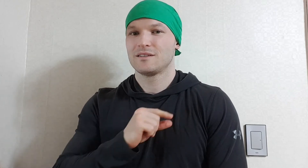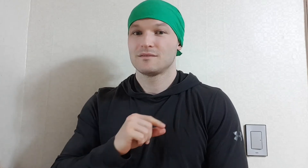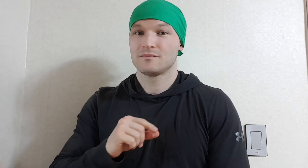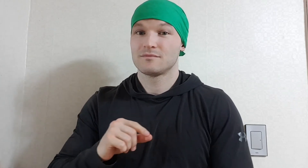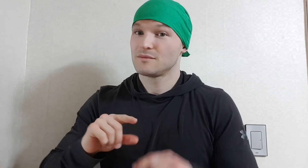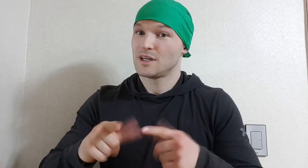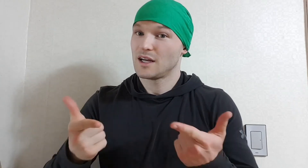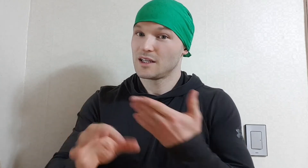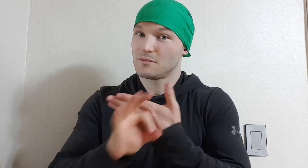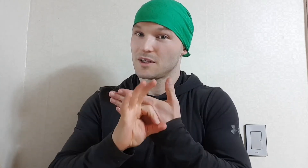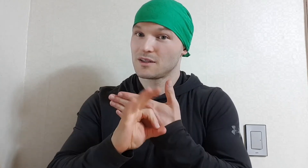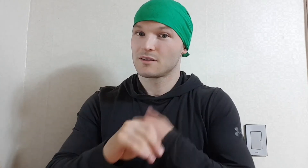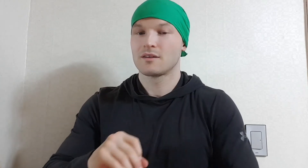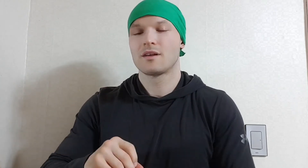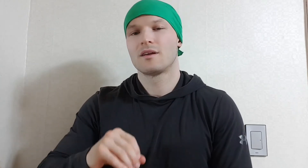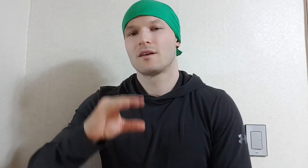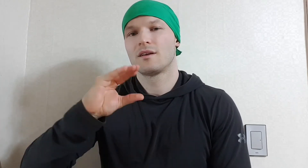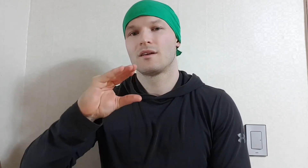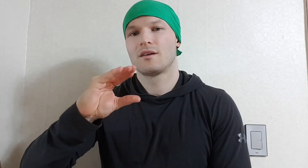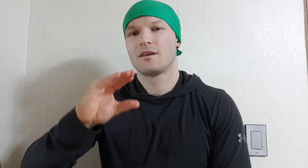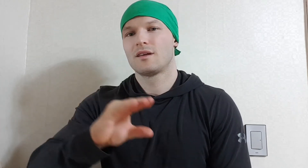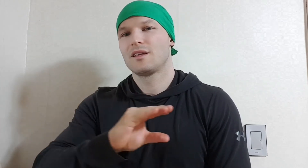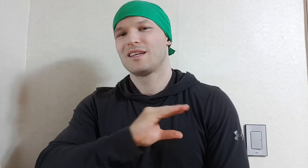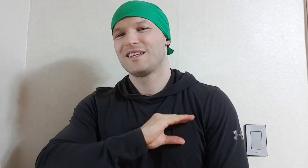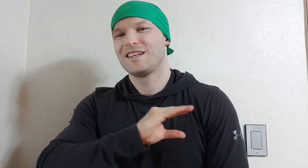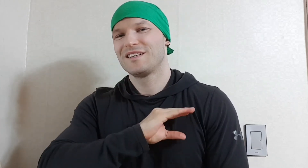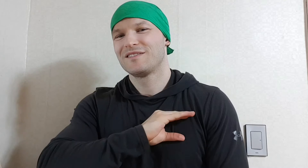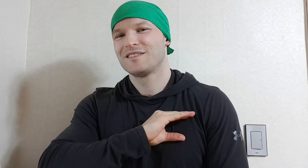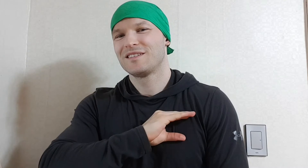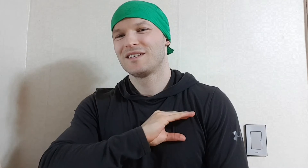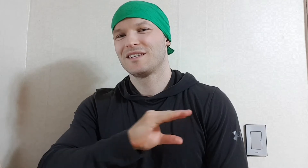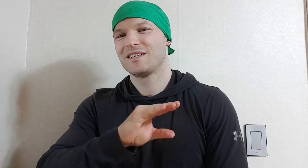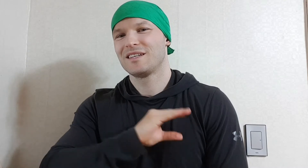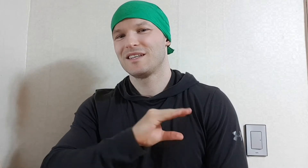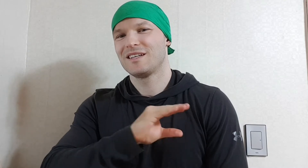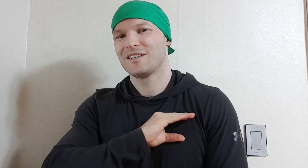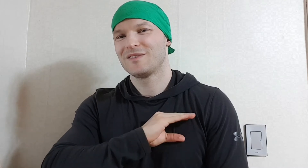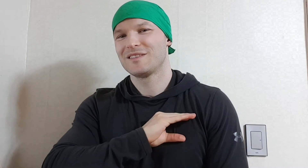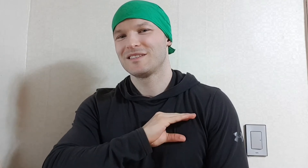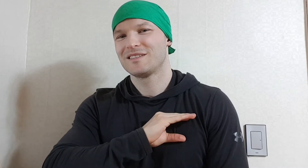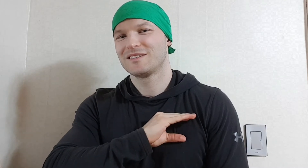(or [no + if]) name (2nd – an older version)